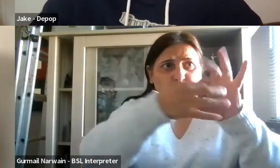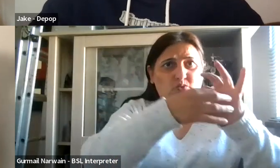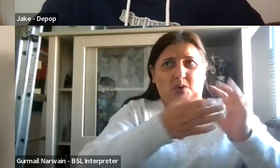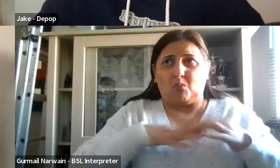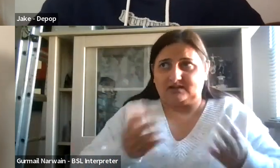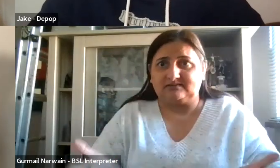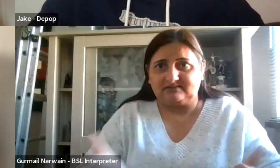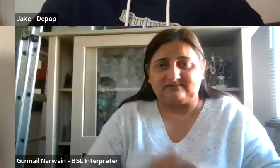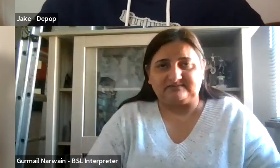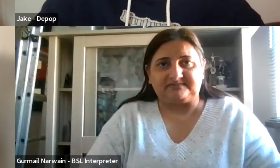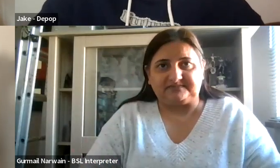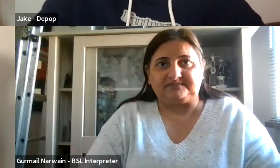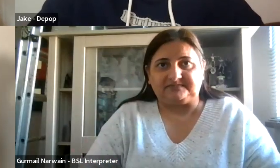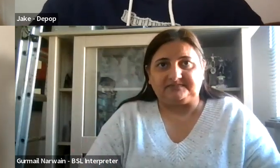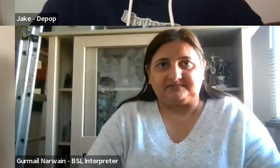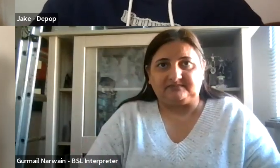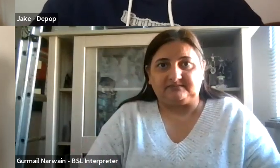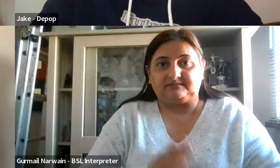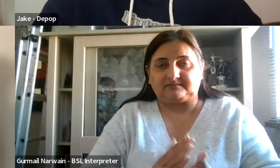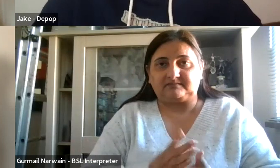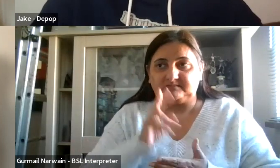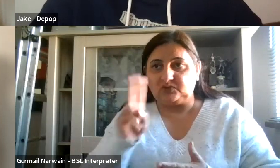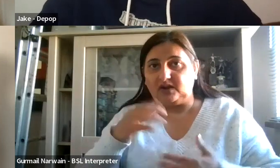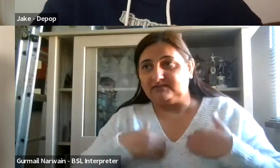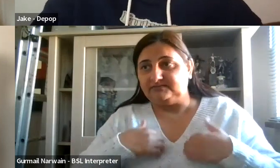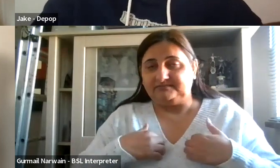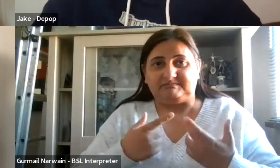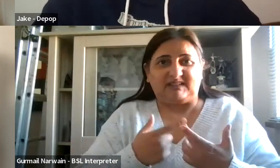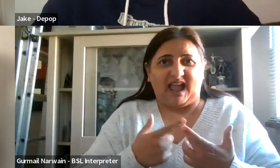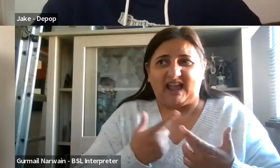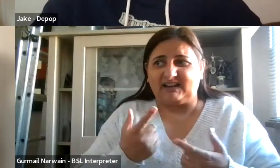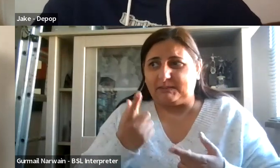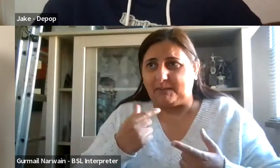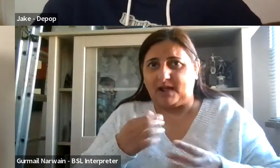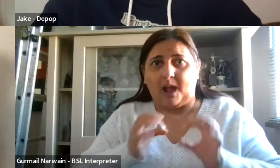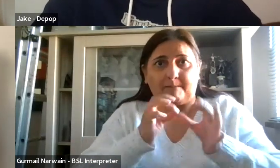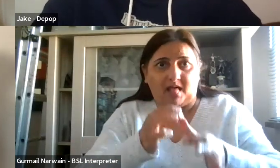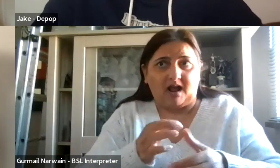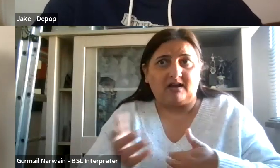The opportunity to join us. So you know, we really look for any types of people to apply. We really look for any types of people to apply, and we are open to looking at bringing people on.